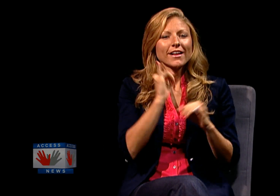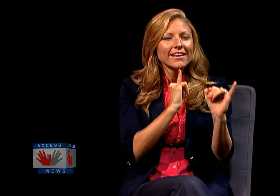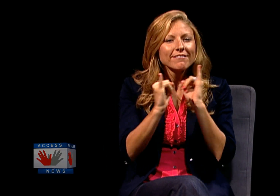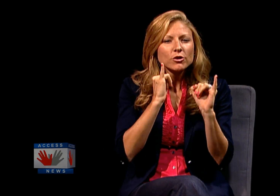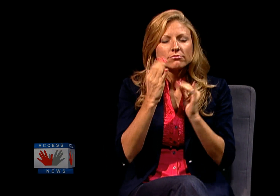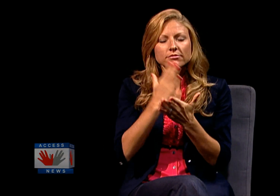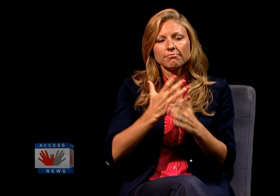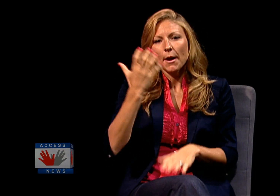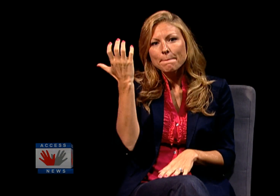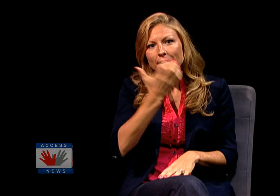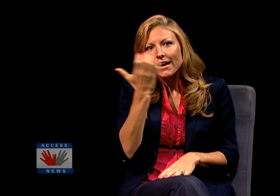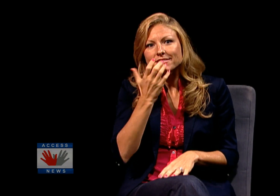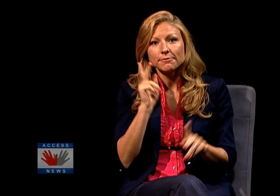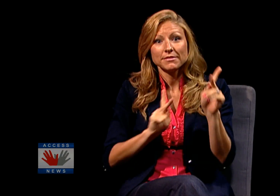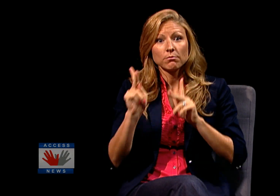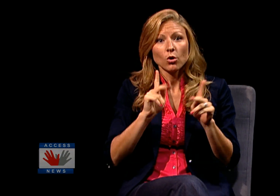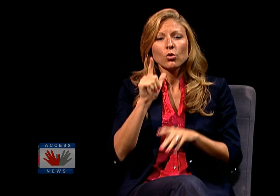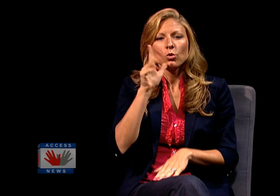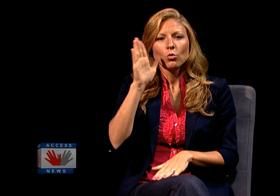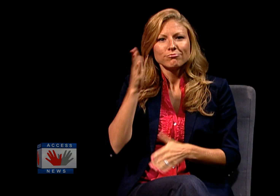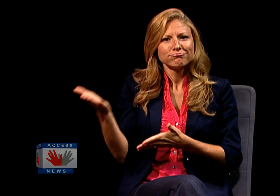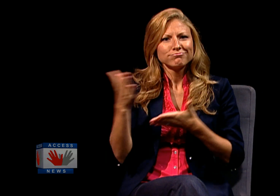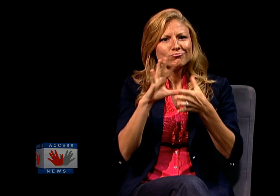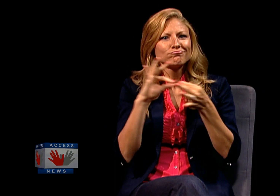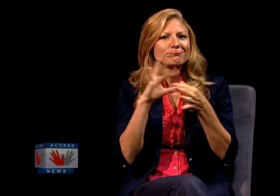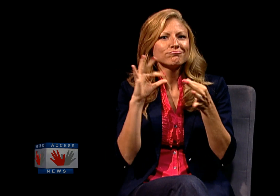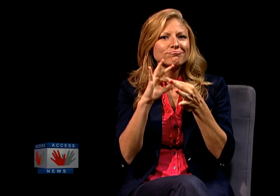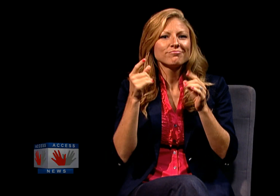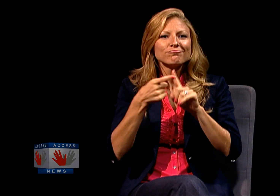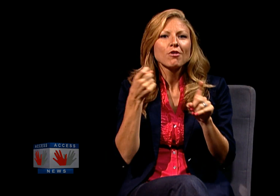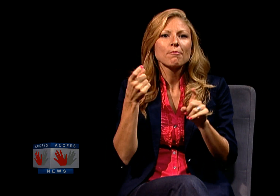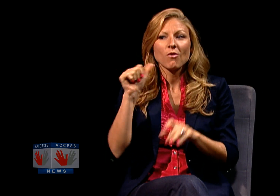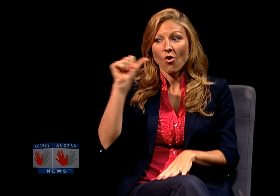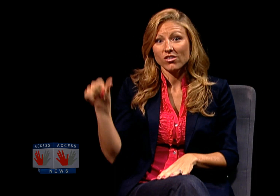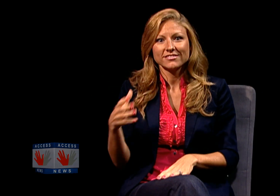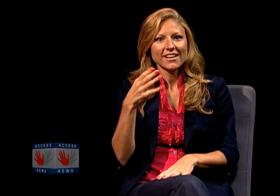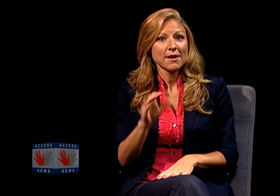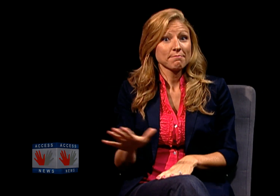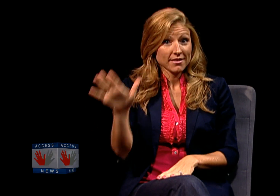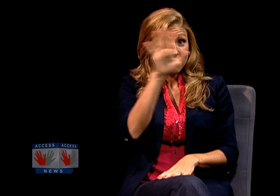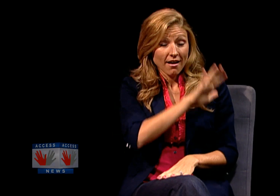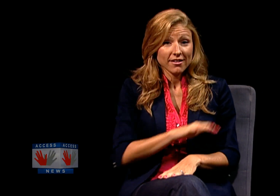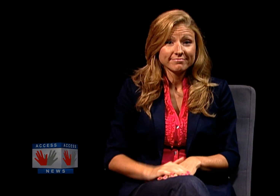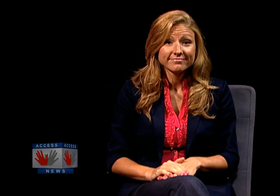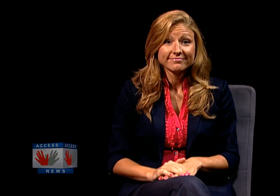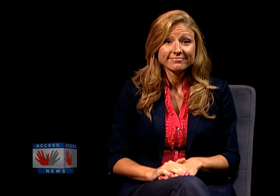I WILL BE INTERVIEWING SOME AMAZING GUESTS WHO WILL SHARE STORIES FROM AUSTIN AND BEYOND.